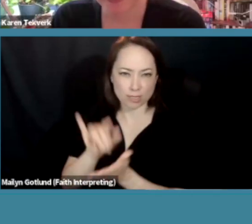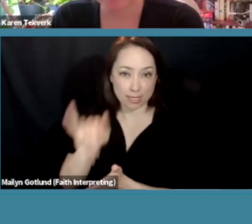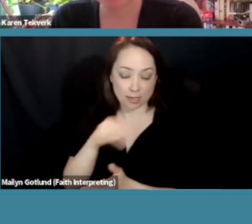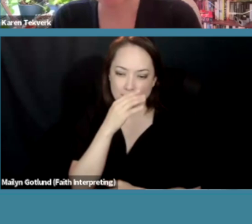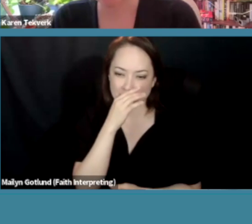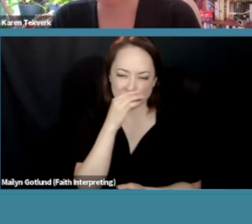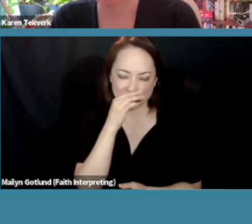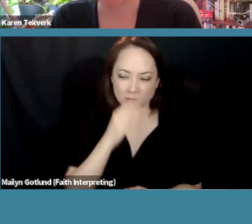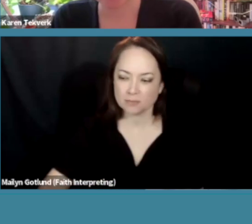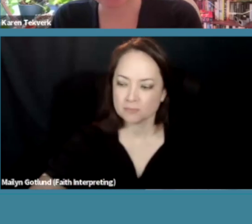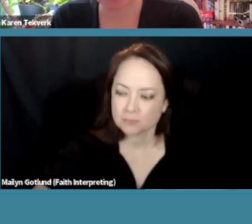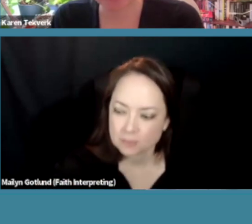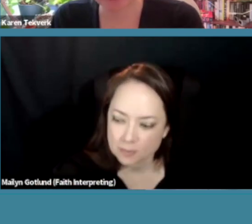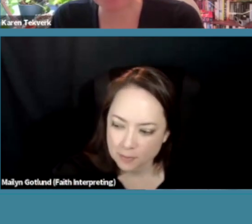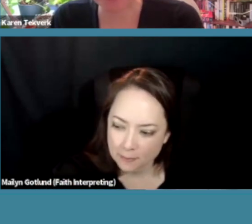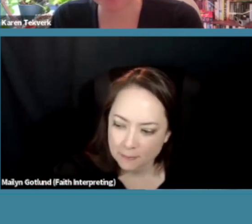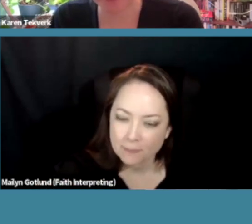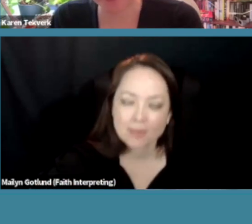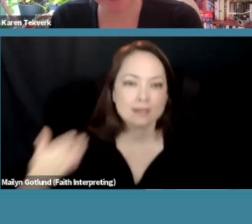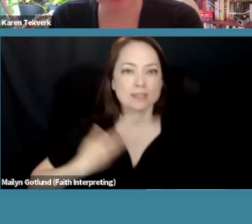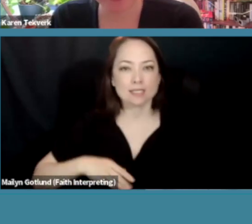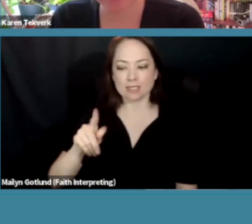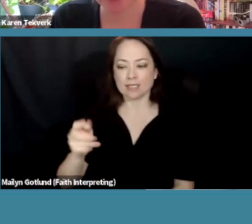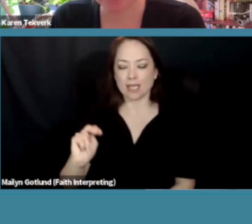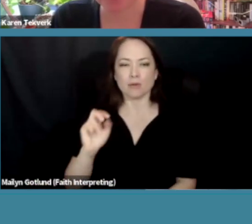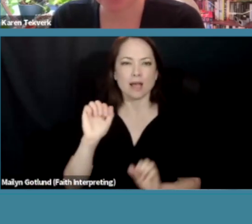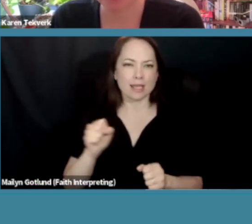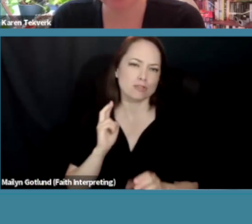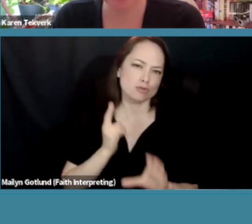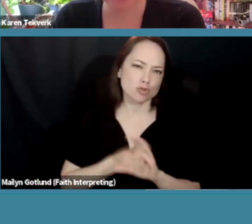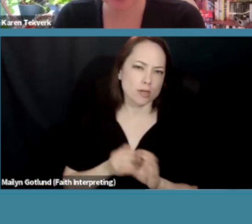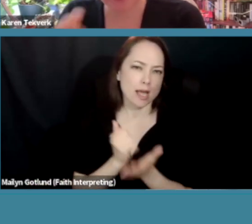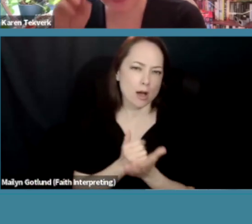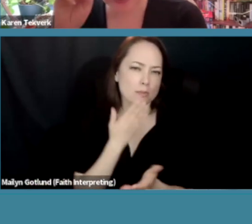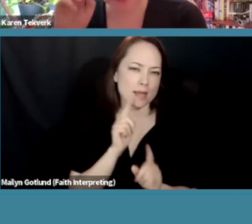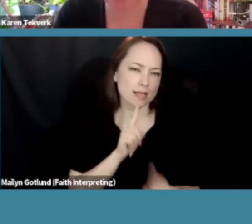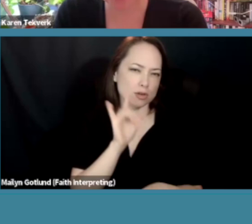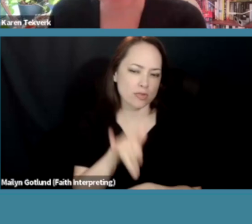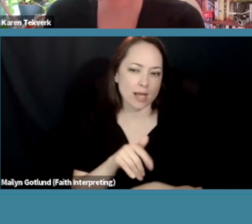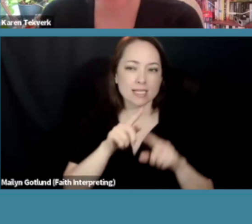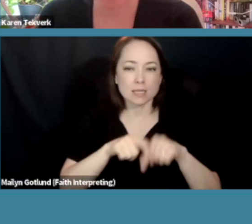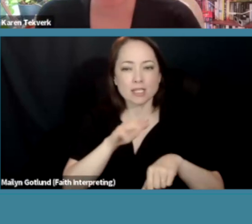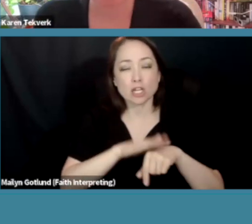Hey, this is Karen. I can jump in and help answer that. It essentially depends on your resources.